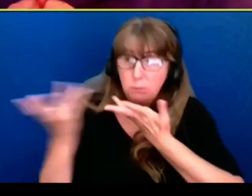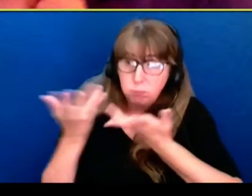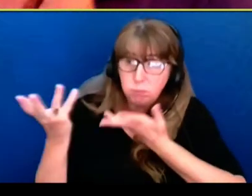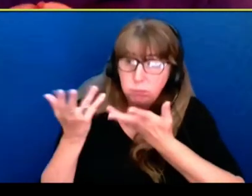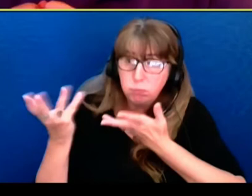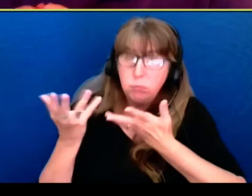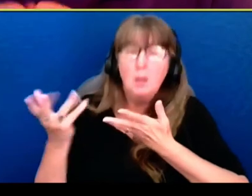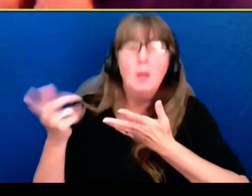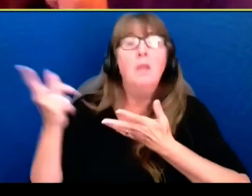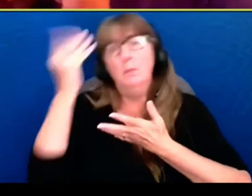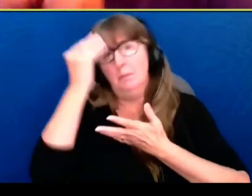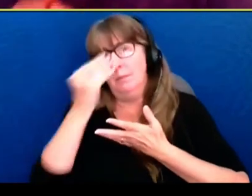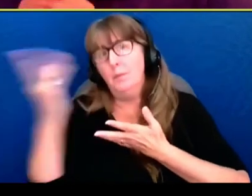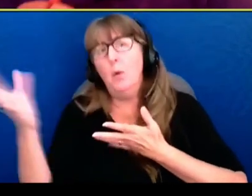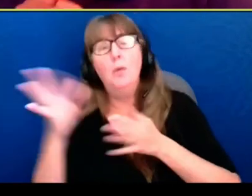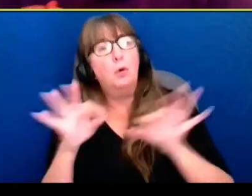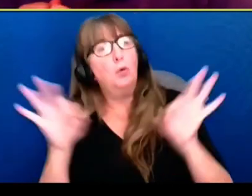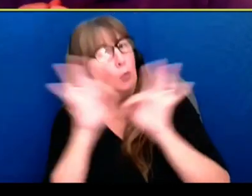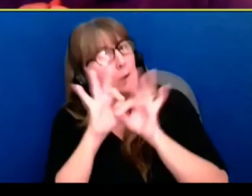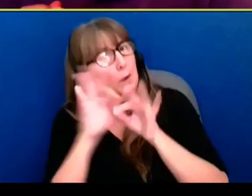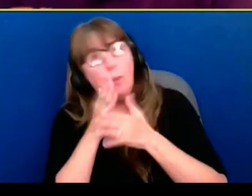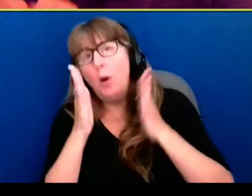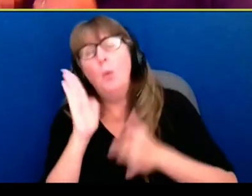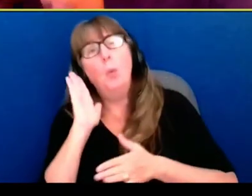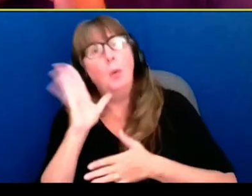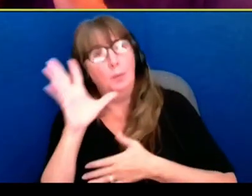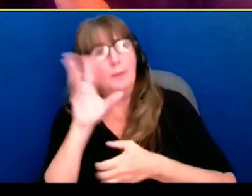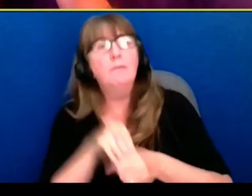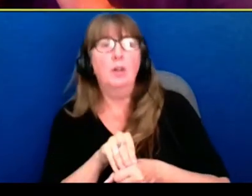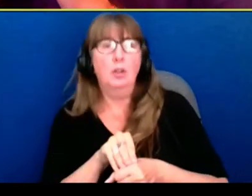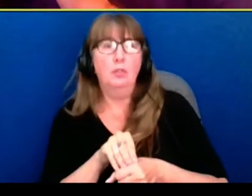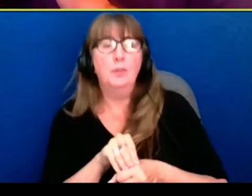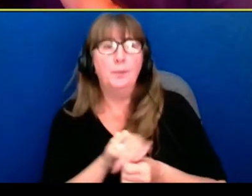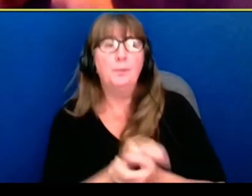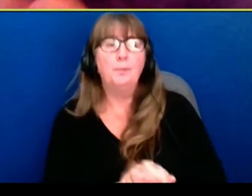they're critical partners, and they will be involved.